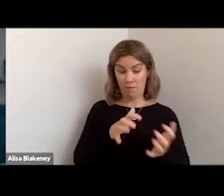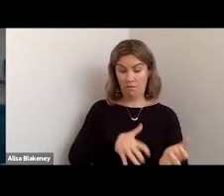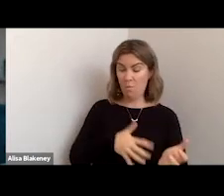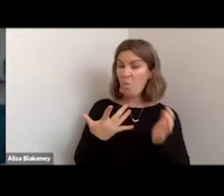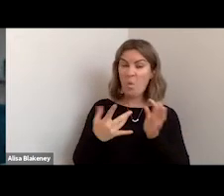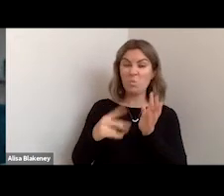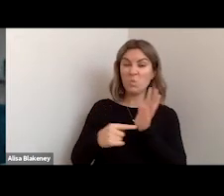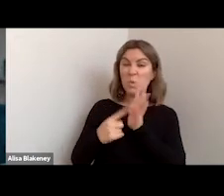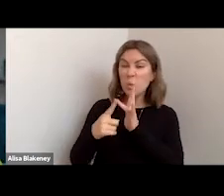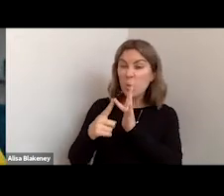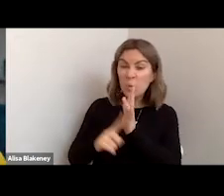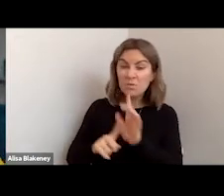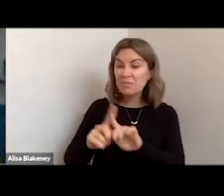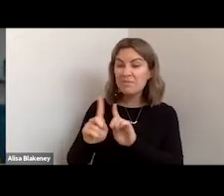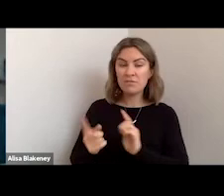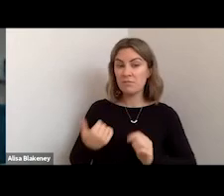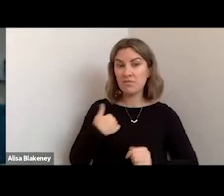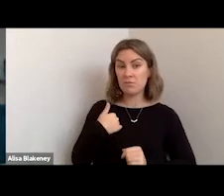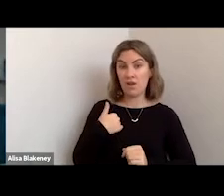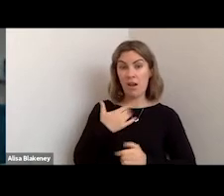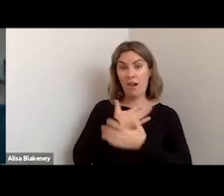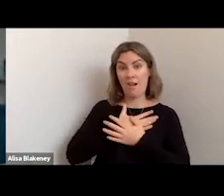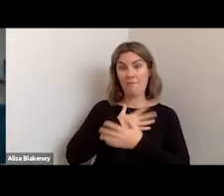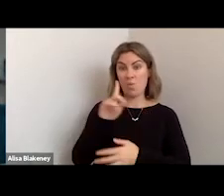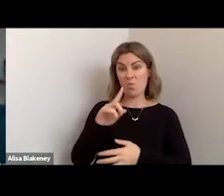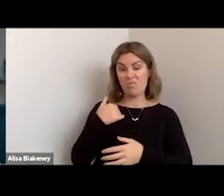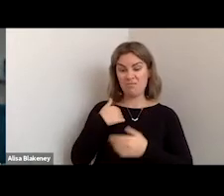really love my - I actually have a physical diary, but I use